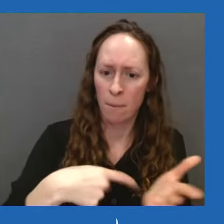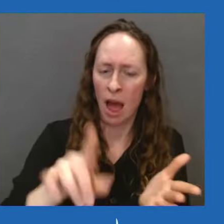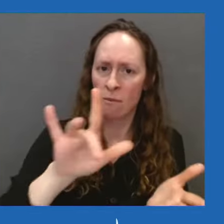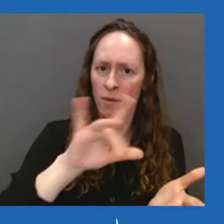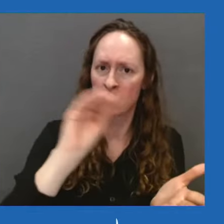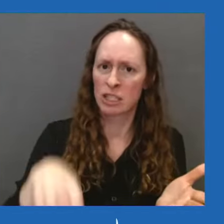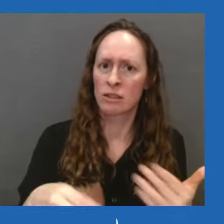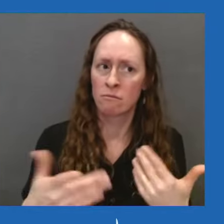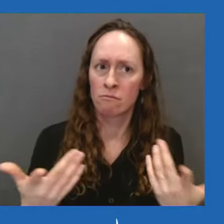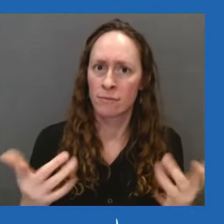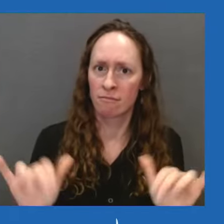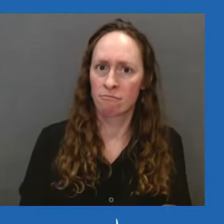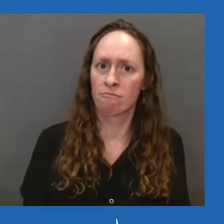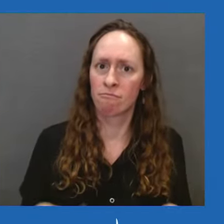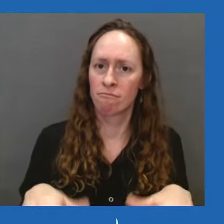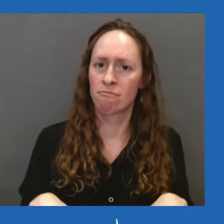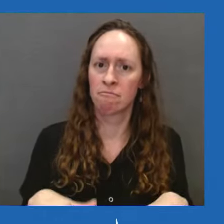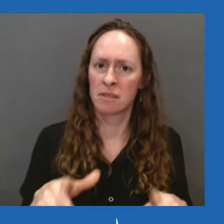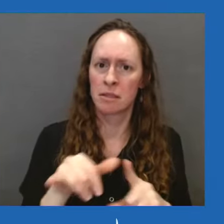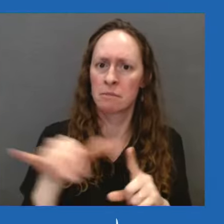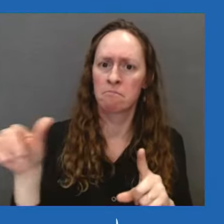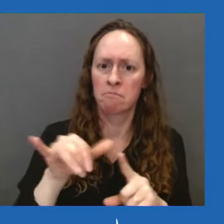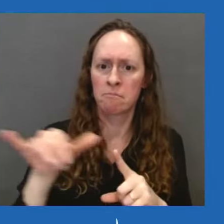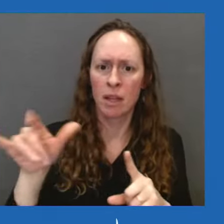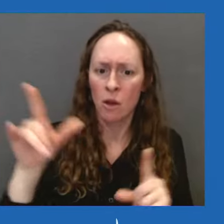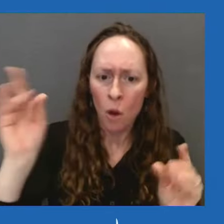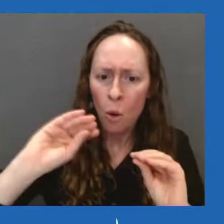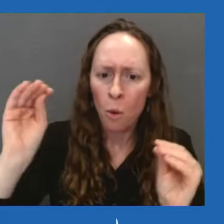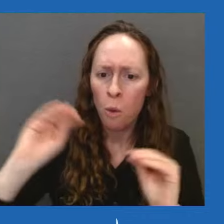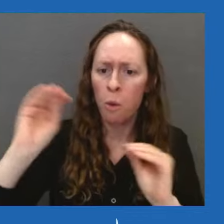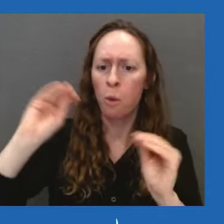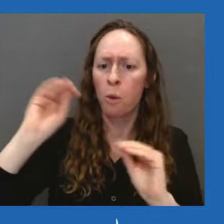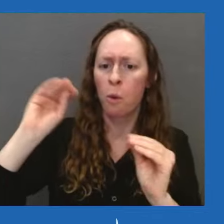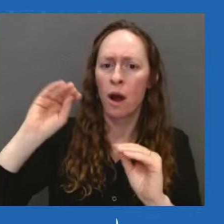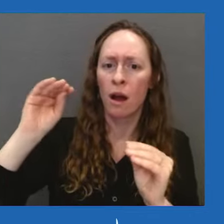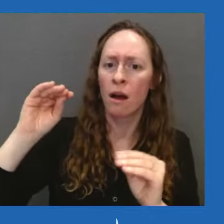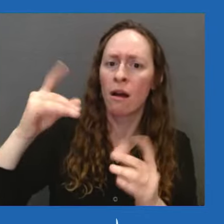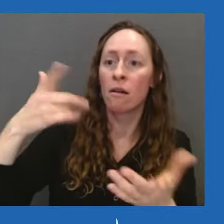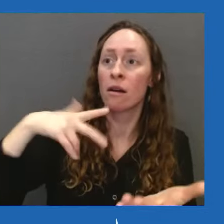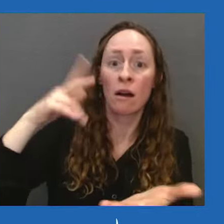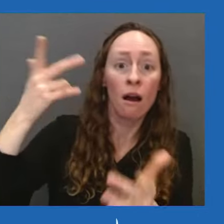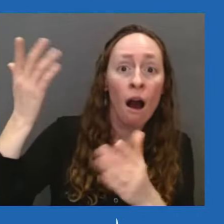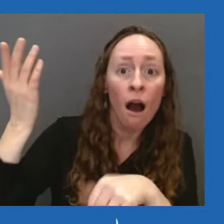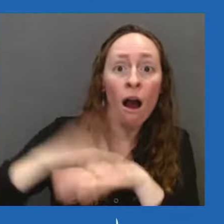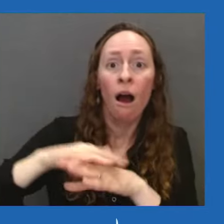And it would raise $440 billion over the next 10 years.